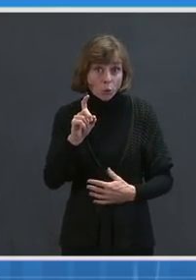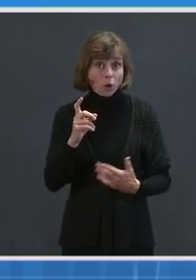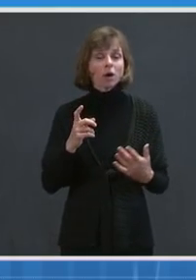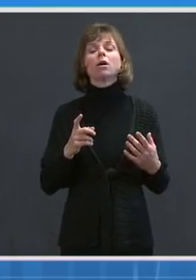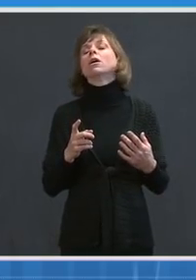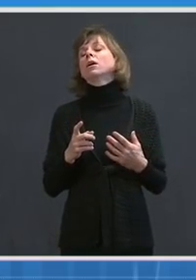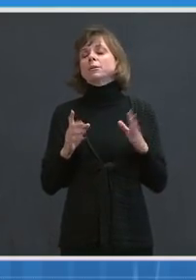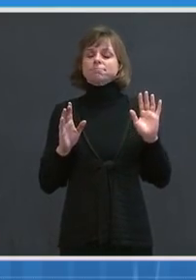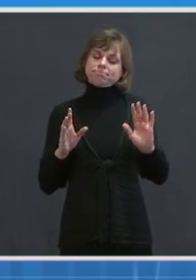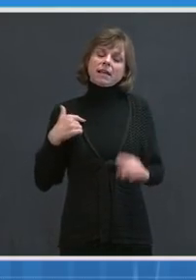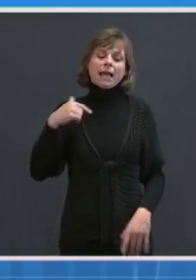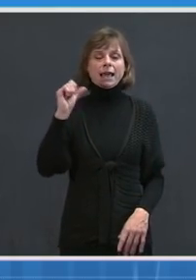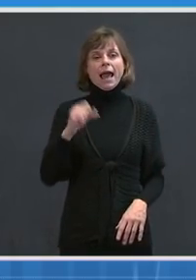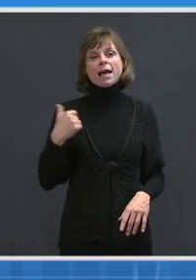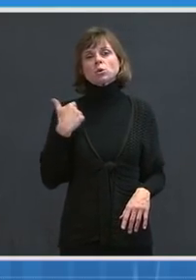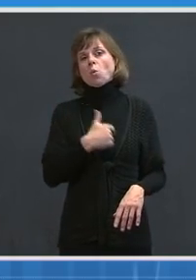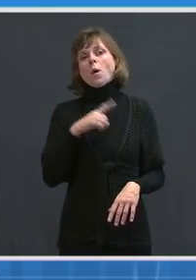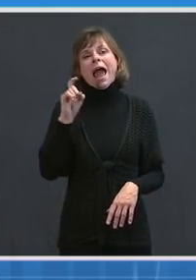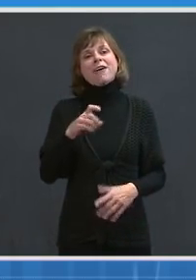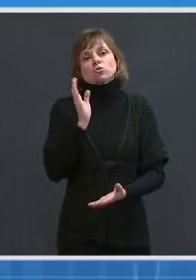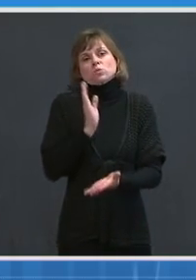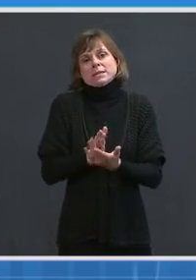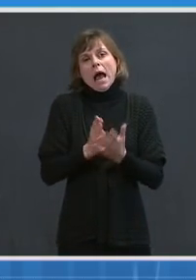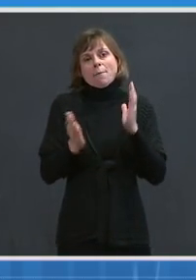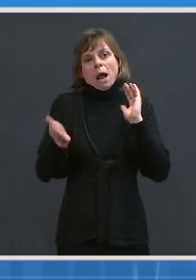of comparing one with the other, except to say that we have